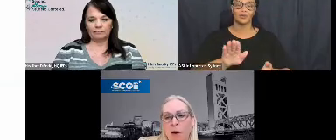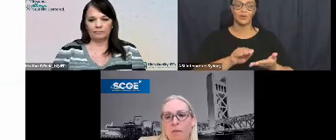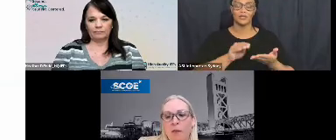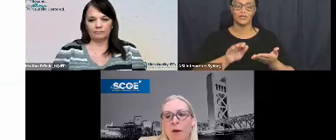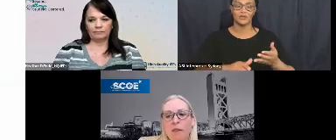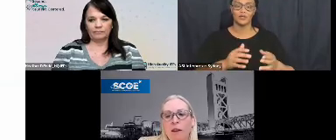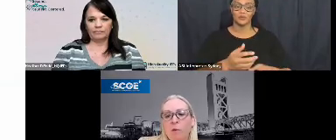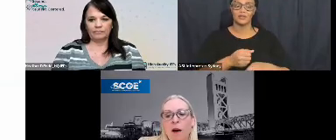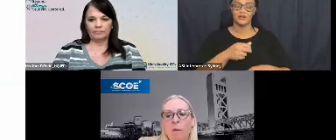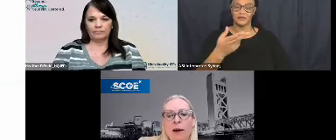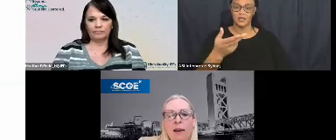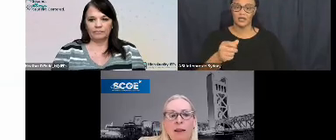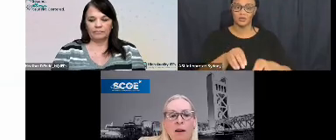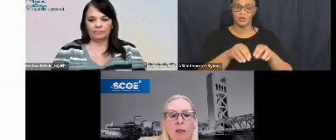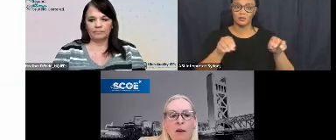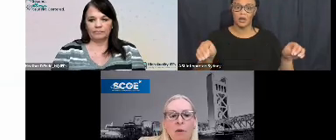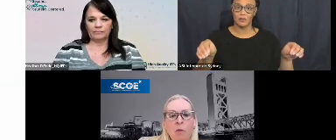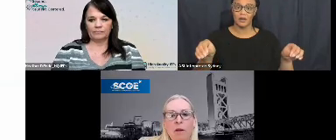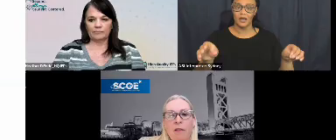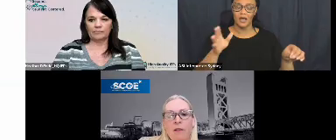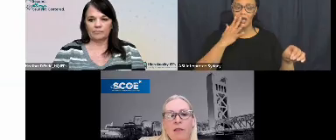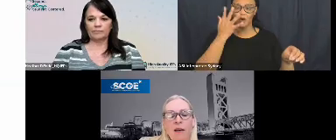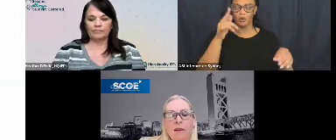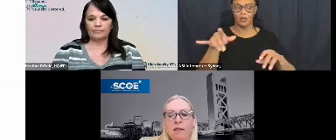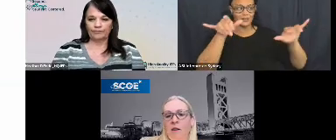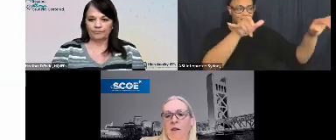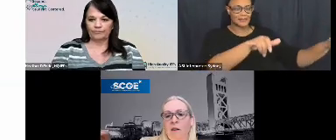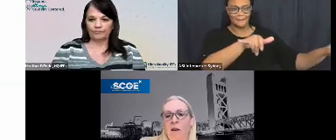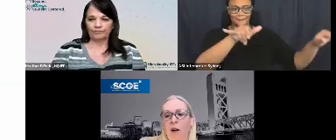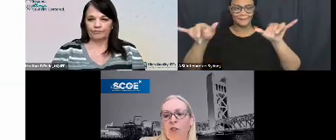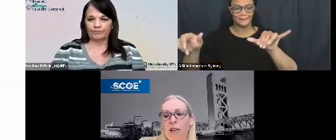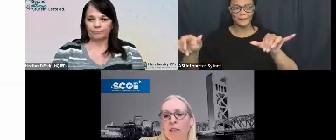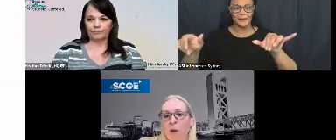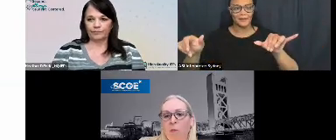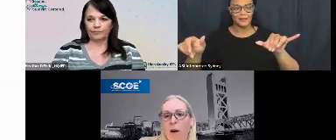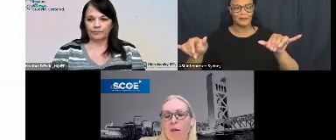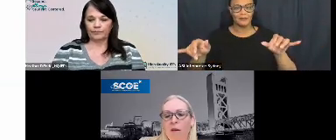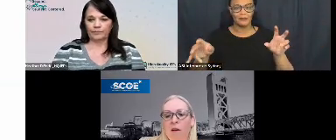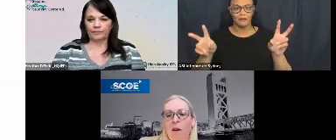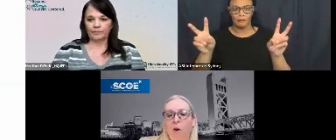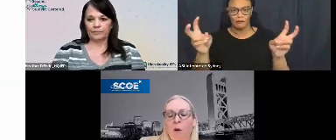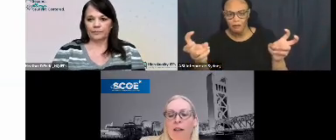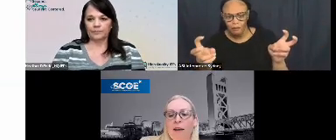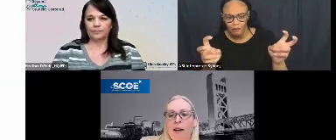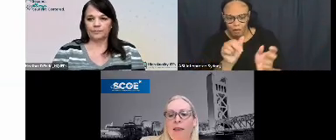diploma. they there will not be anything on the diploma that says alternate diploma or anything